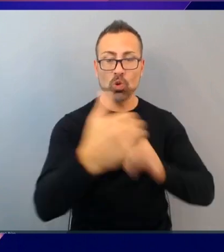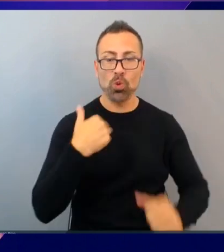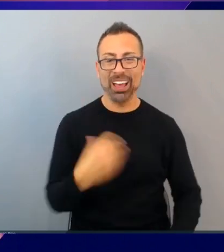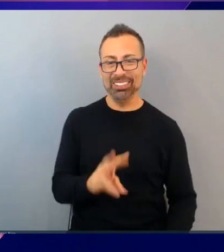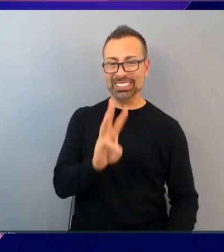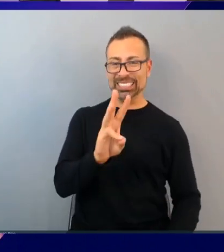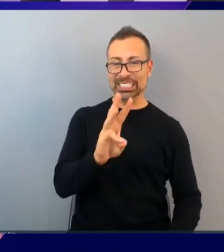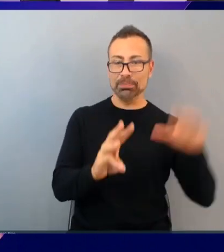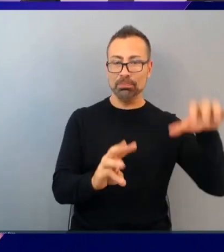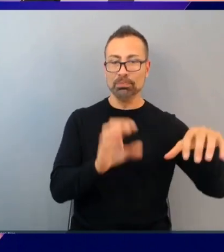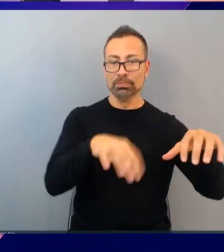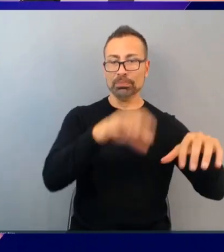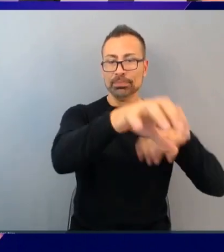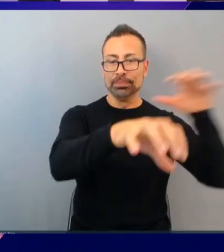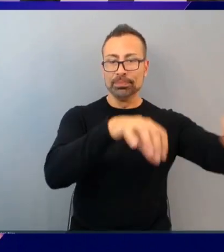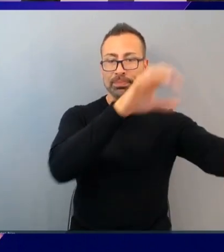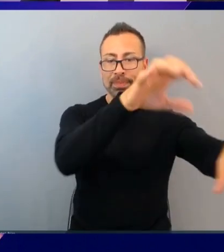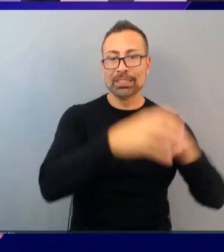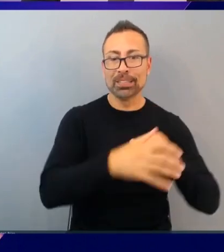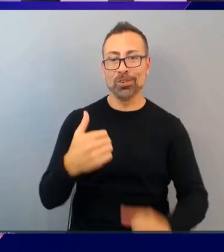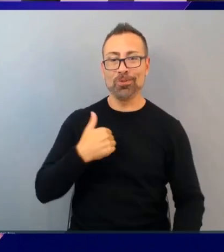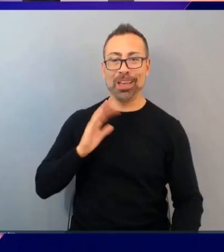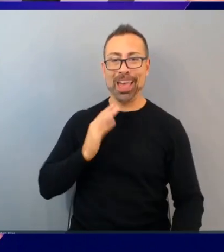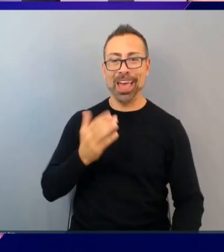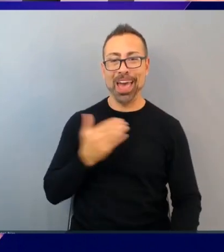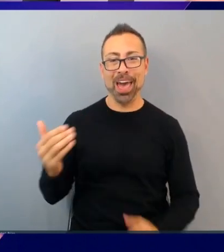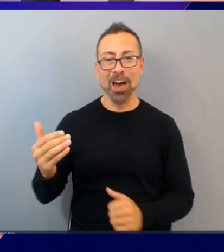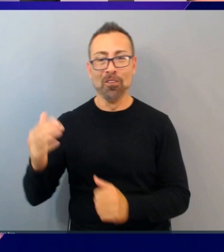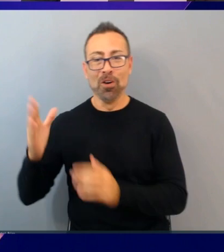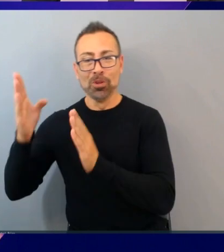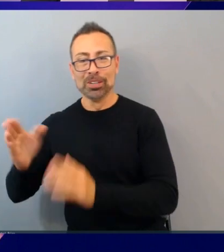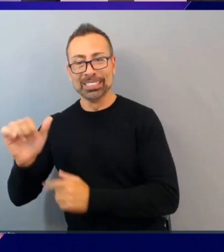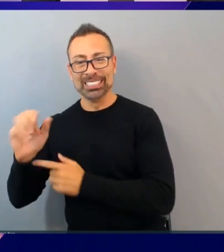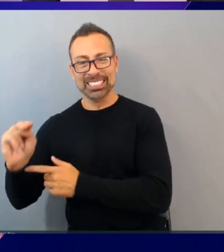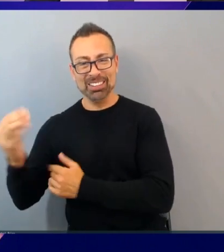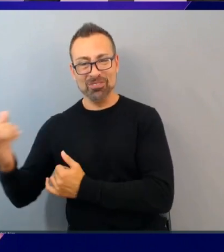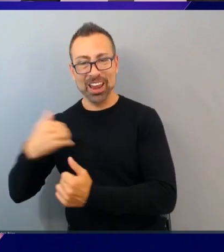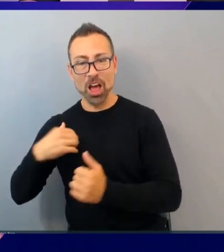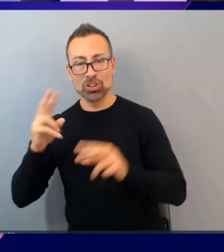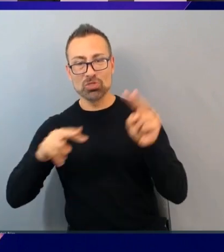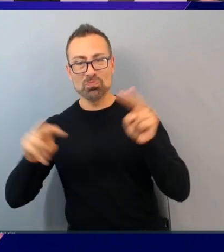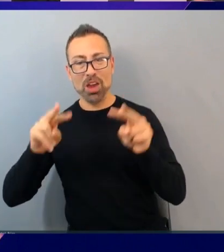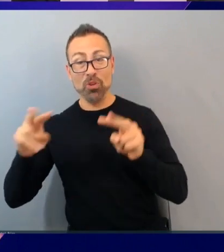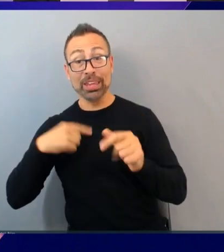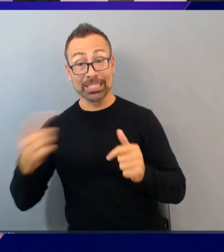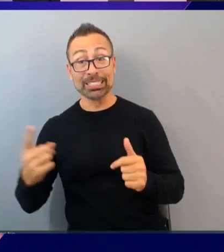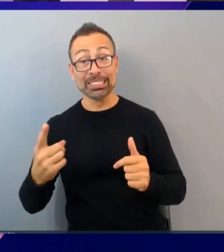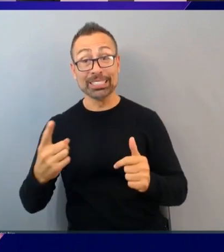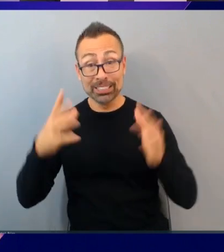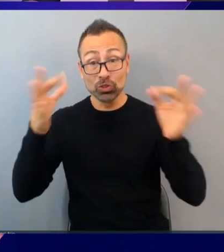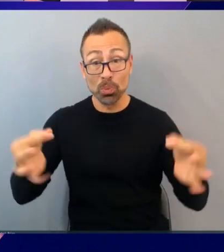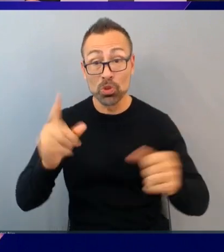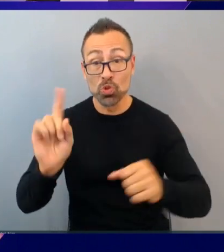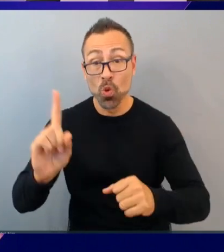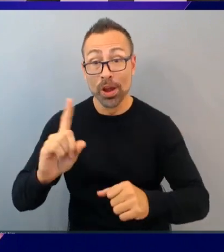we call her Trackmeister Jen, in the back moderating right now. She gets to pick where the boxes go every month. I'm sorry, she's called a what? Trackmeister Jen.